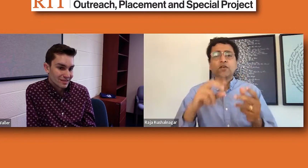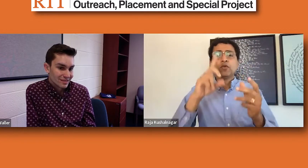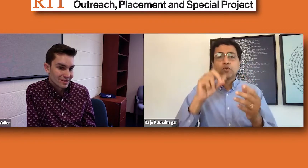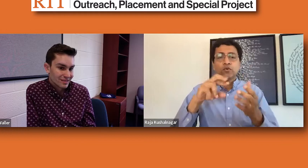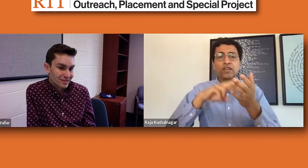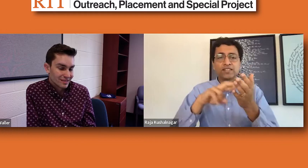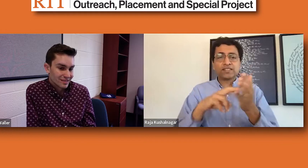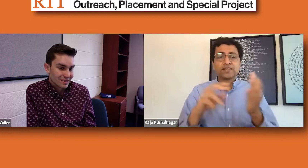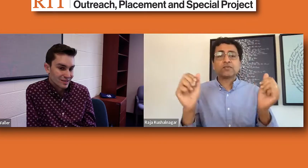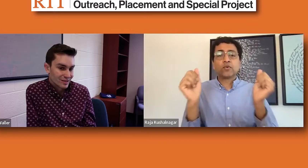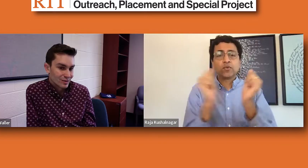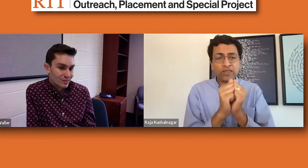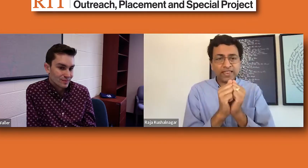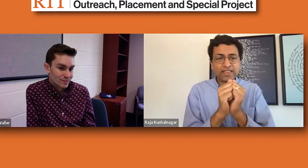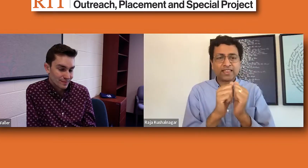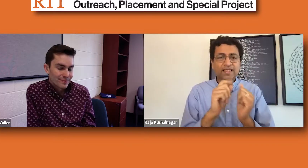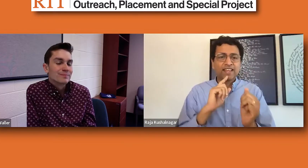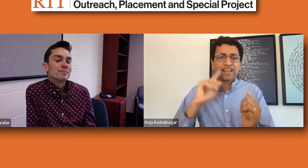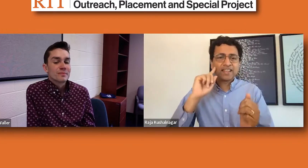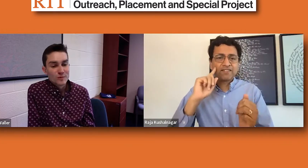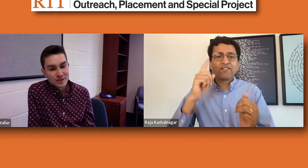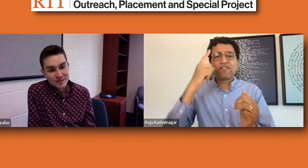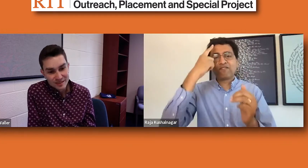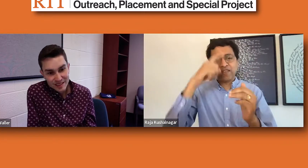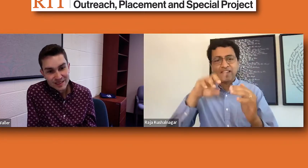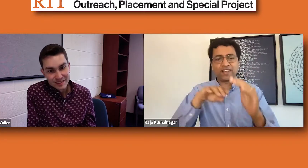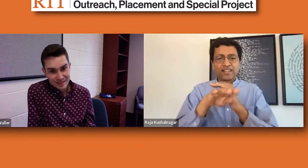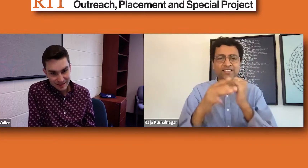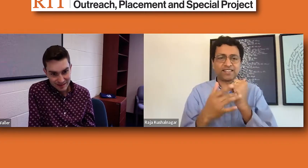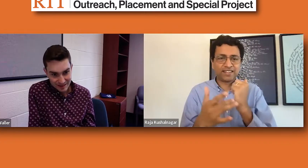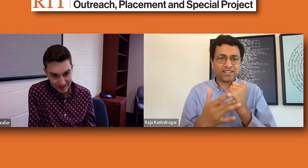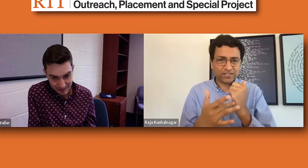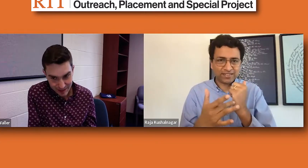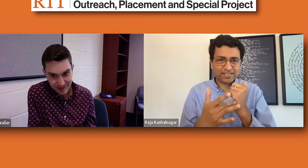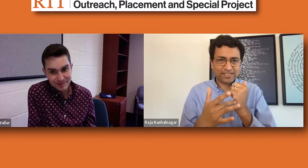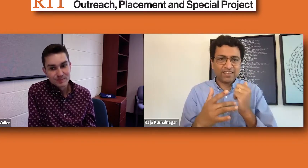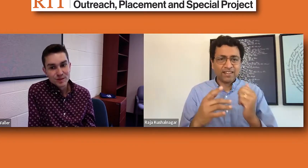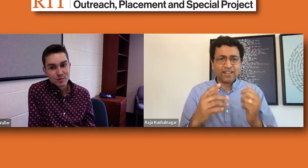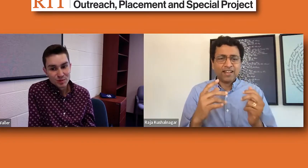Again, the point we emphasize is you're doing research with Deaf people, not for Deaf people.